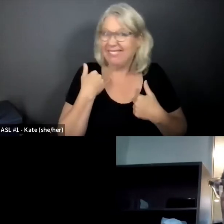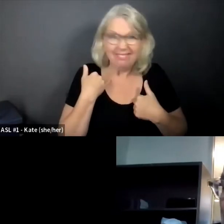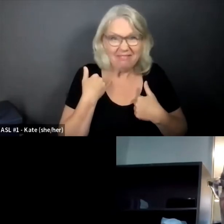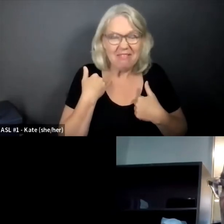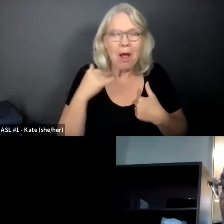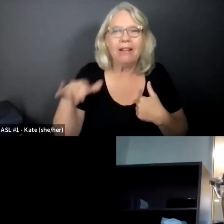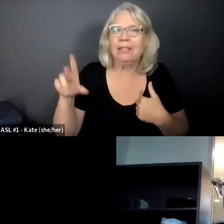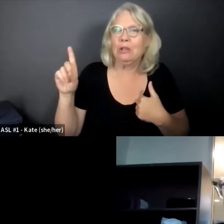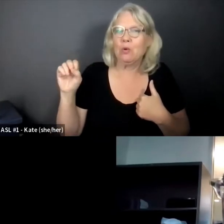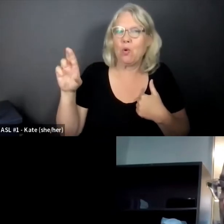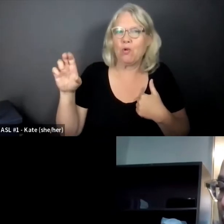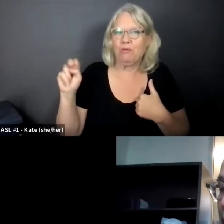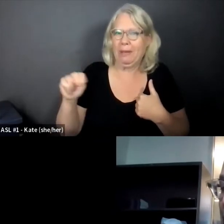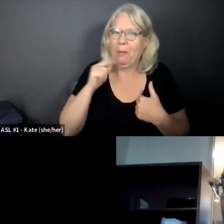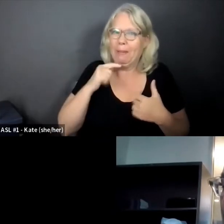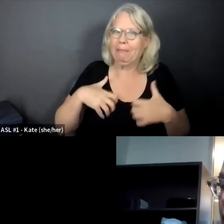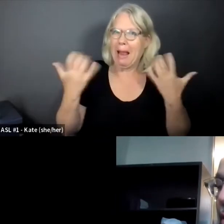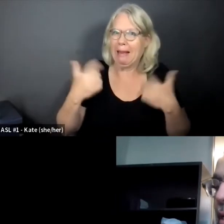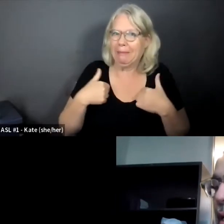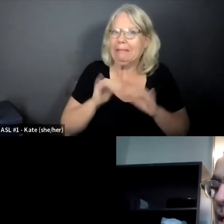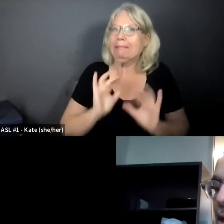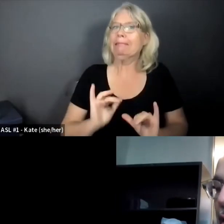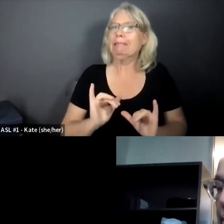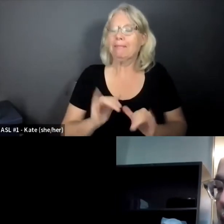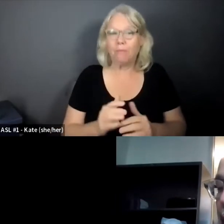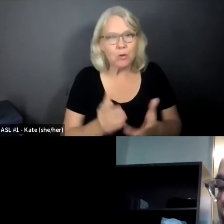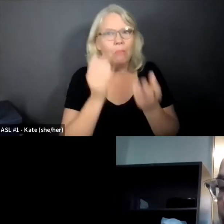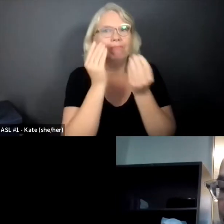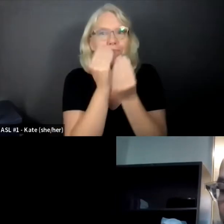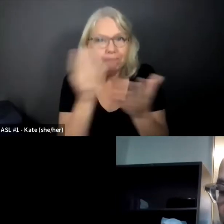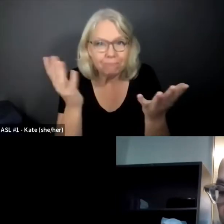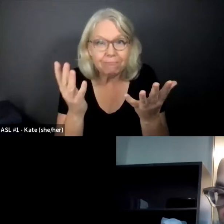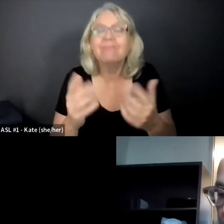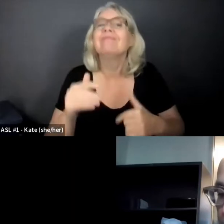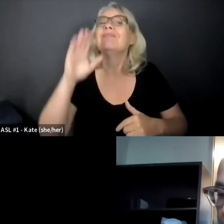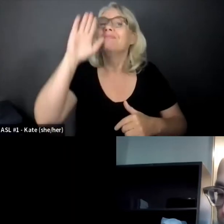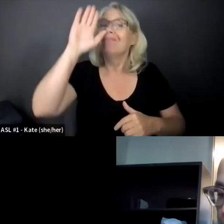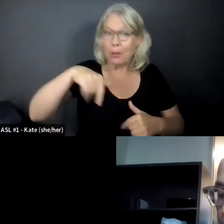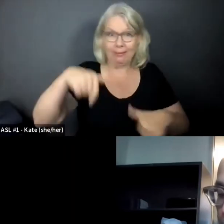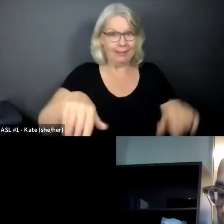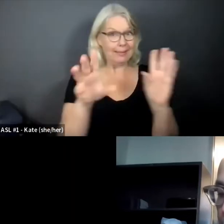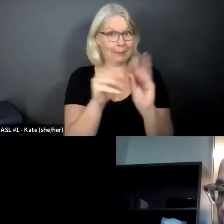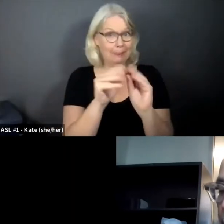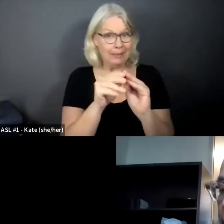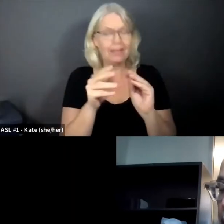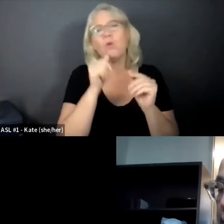PLEASE NOTE, THE PRESENTATION AND MEETING ARE BEING RECORDED.